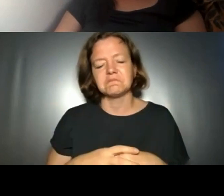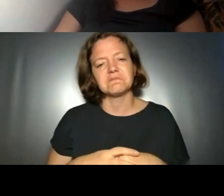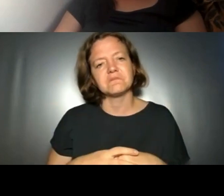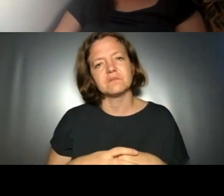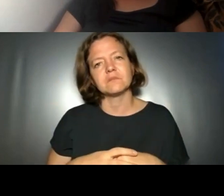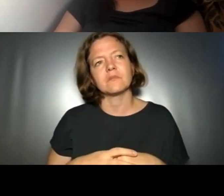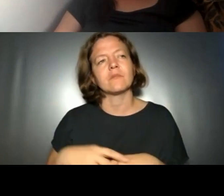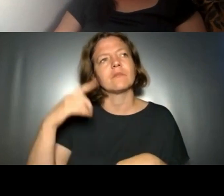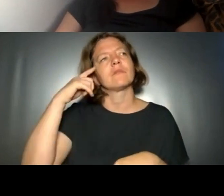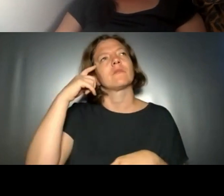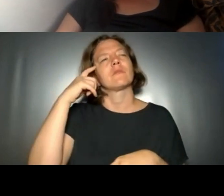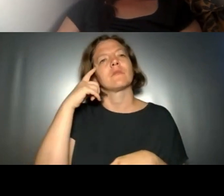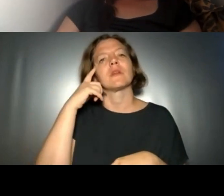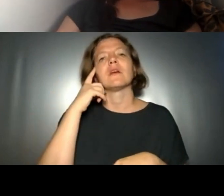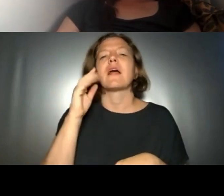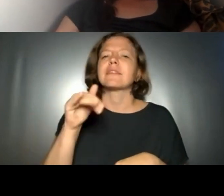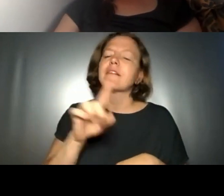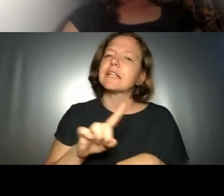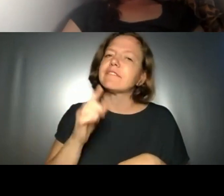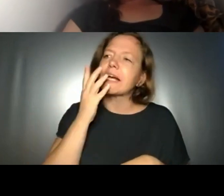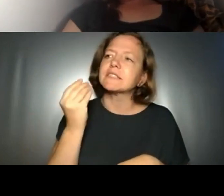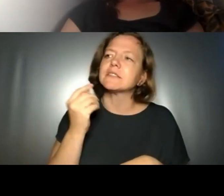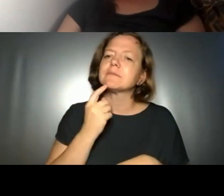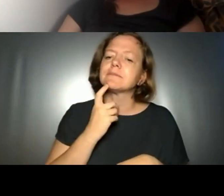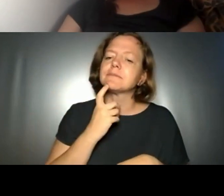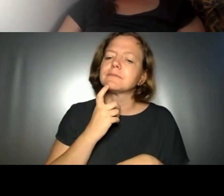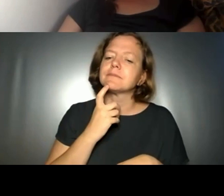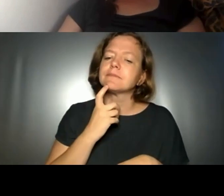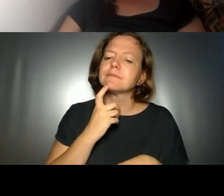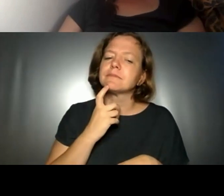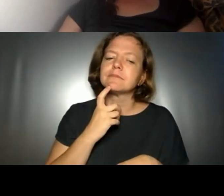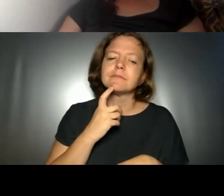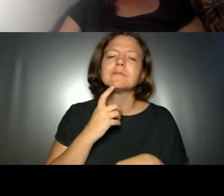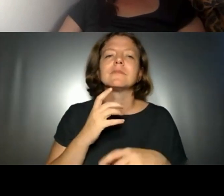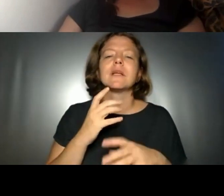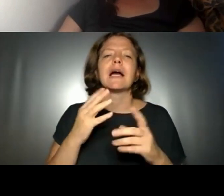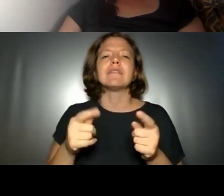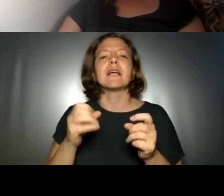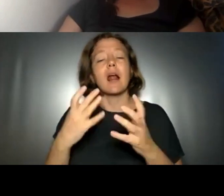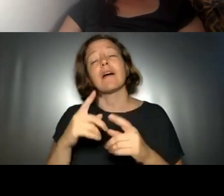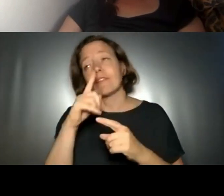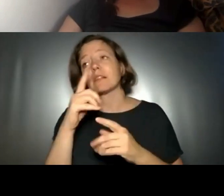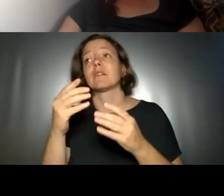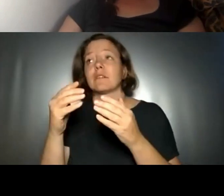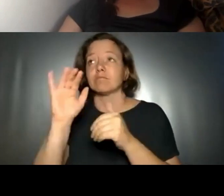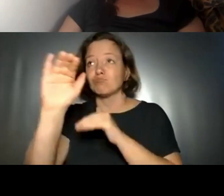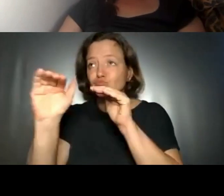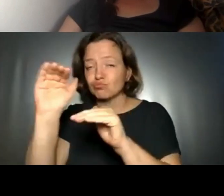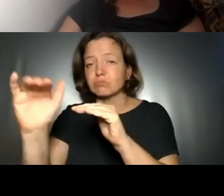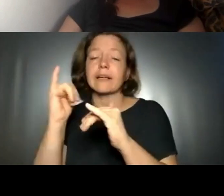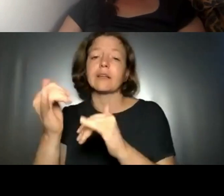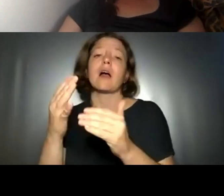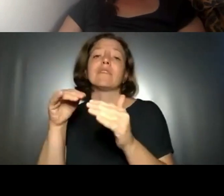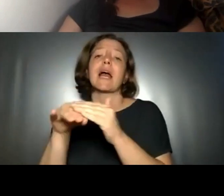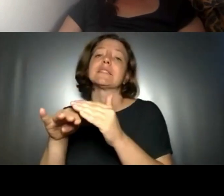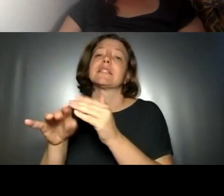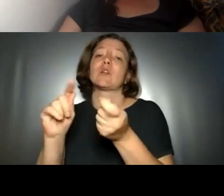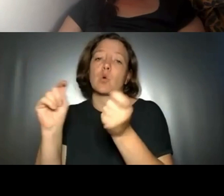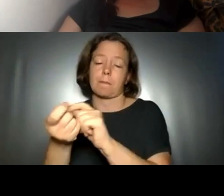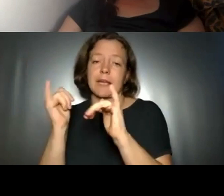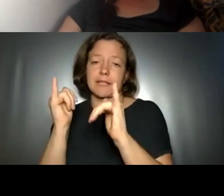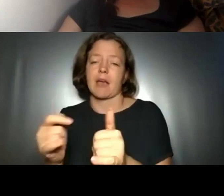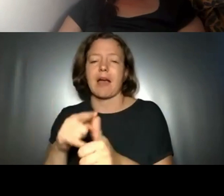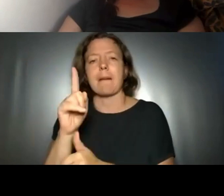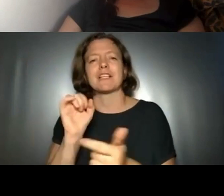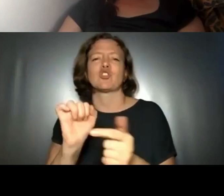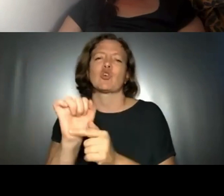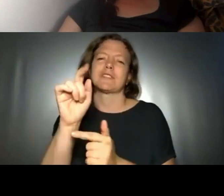That also access isn't static, that access changes and that the needs can be different from one person to another. Yeah.